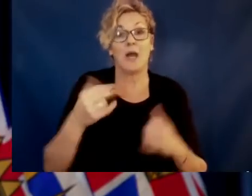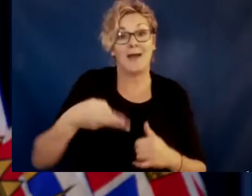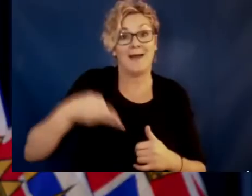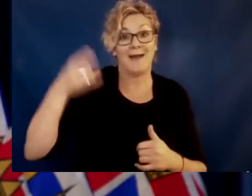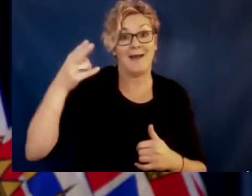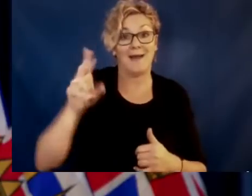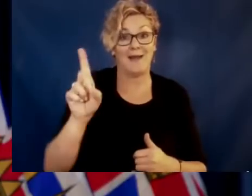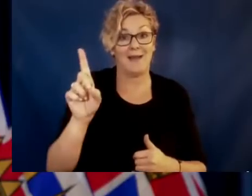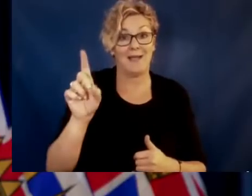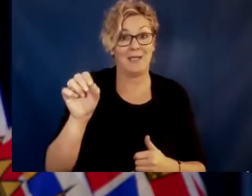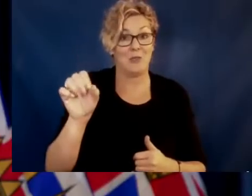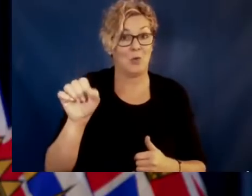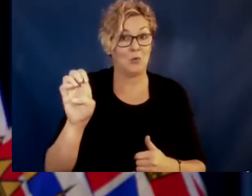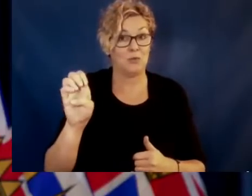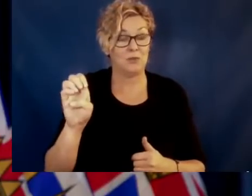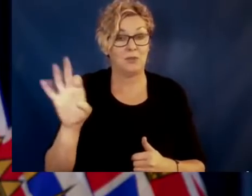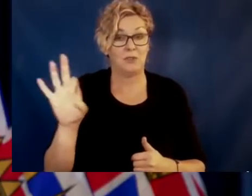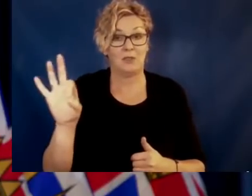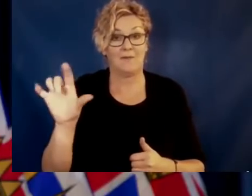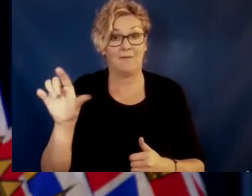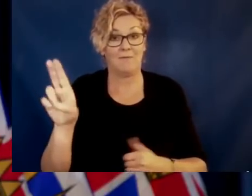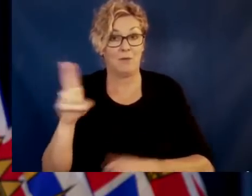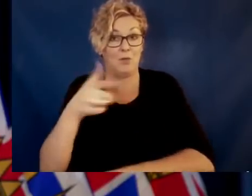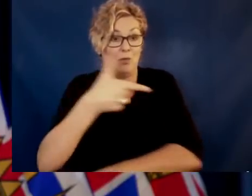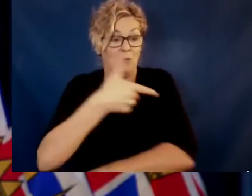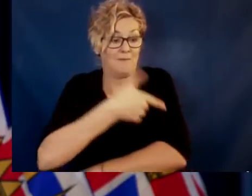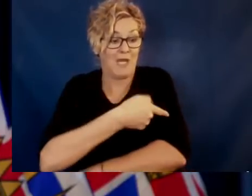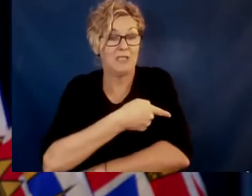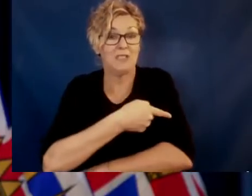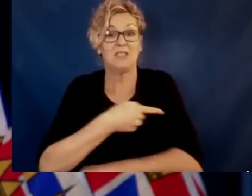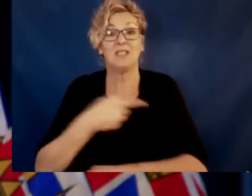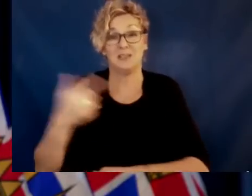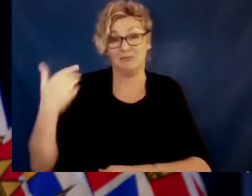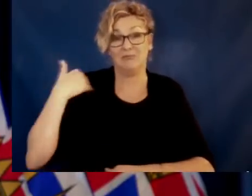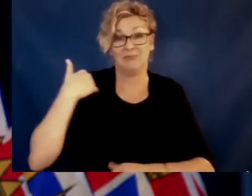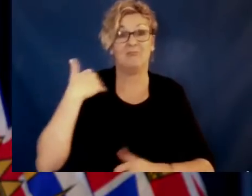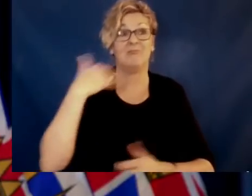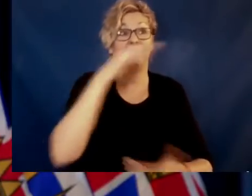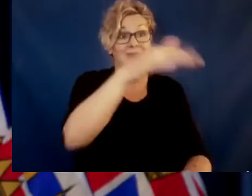I understand there is still some available in the private system, that pharmacies can access.